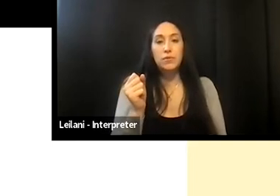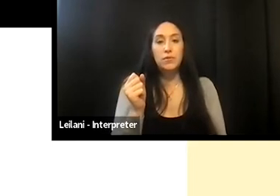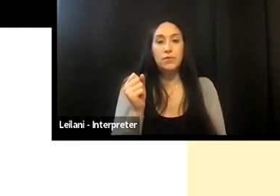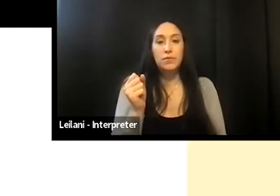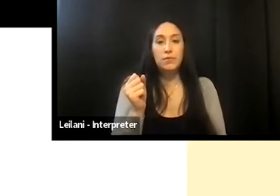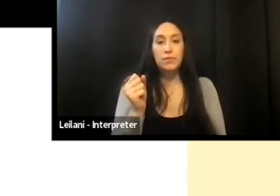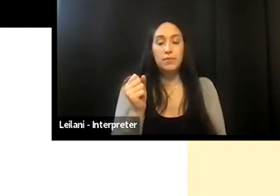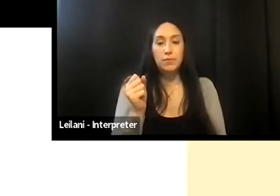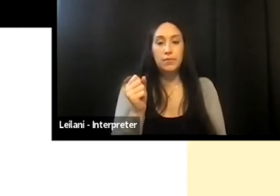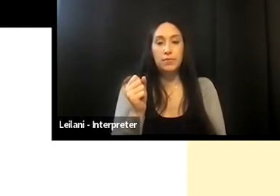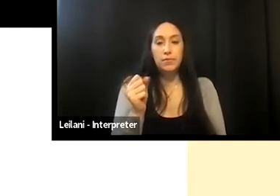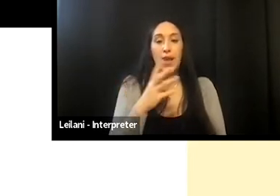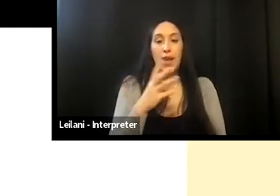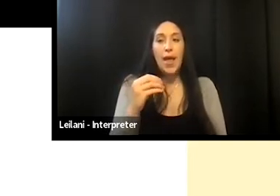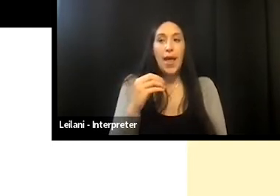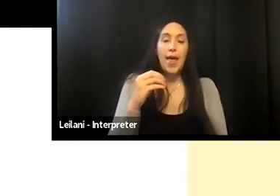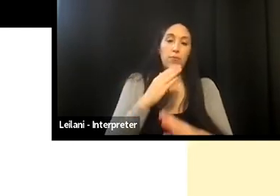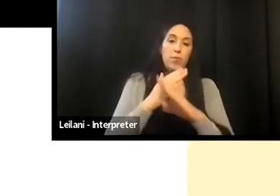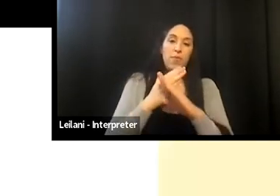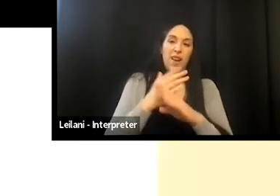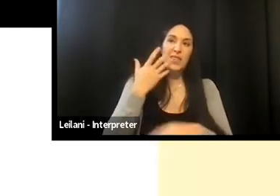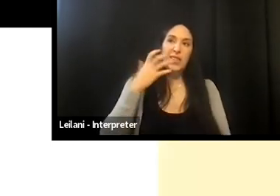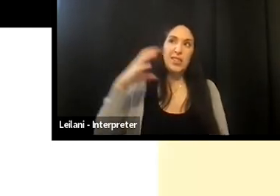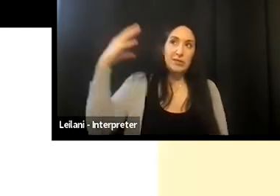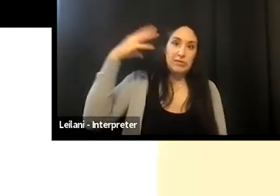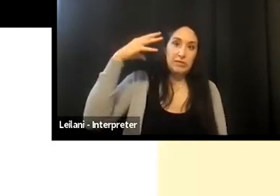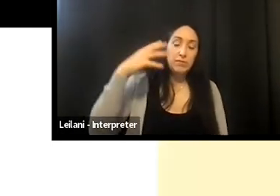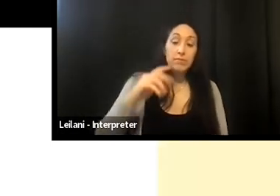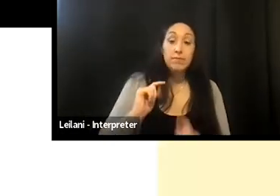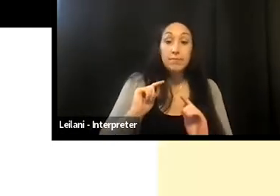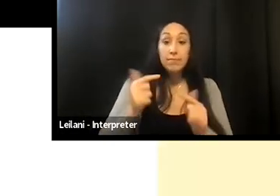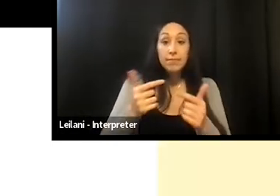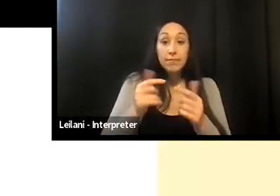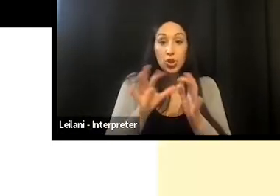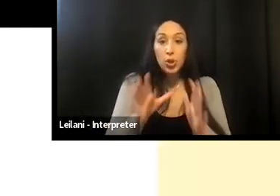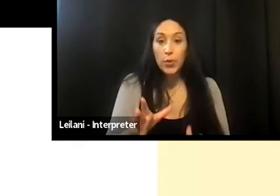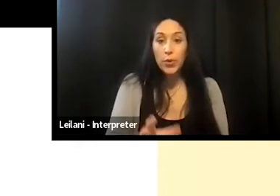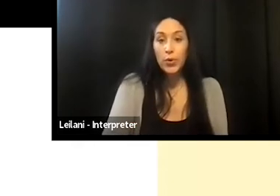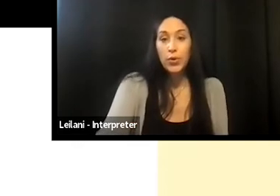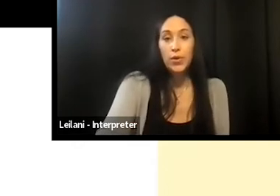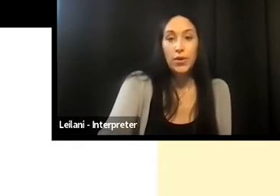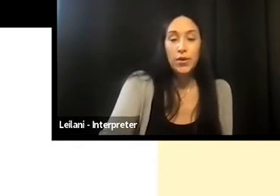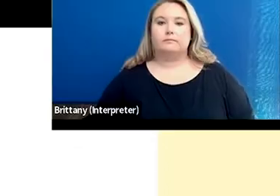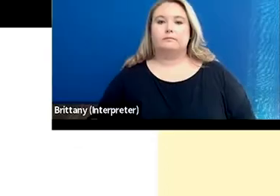from heat stroke during the summertime. Next slide please. So what are we doing to address this?